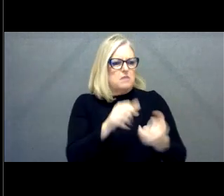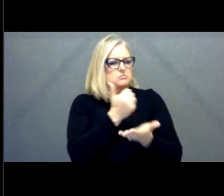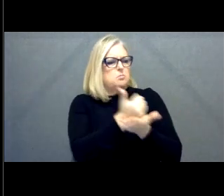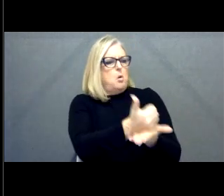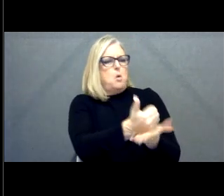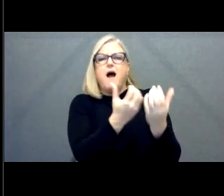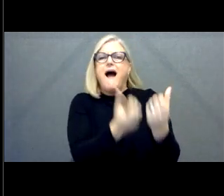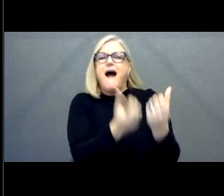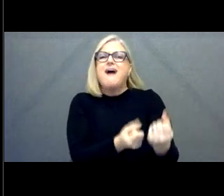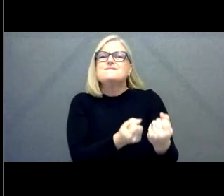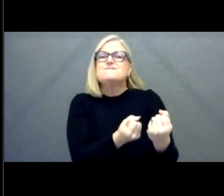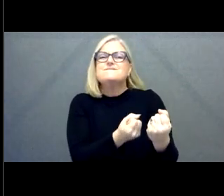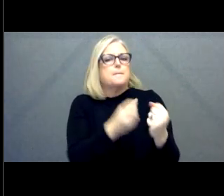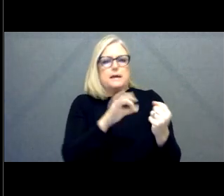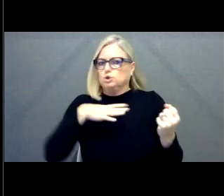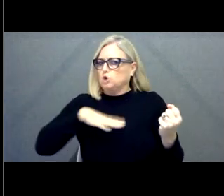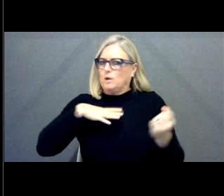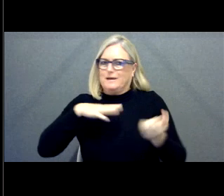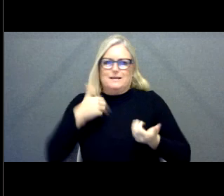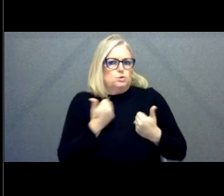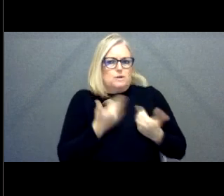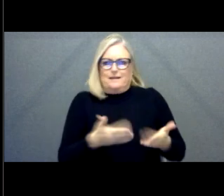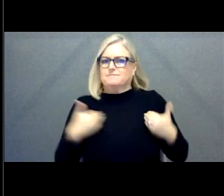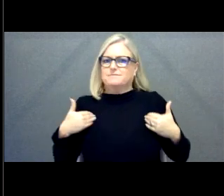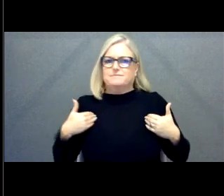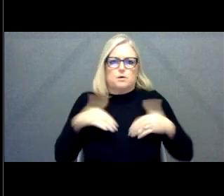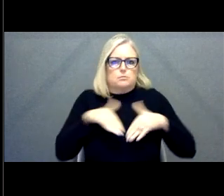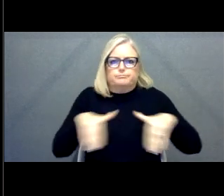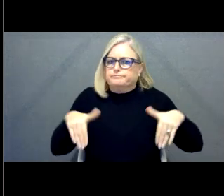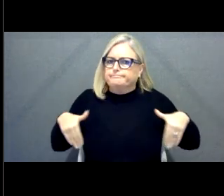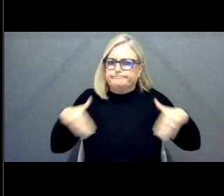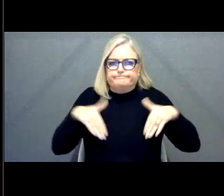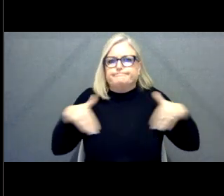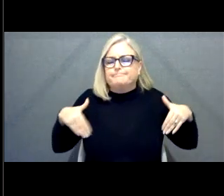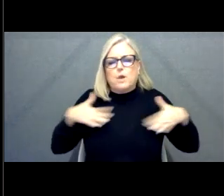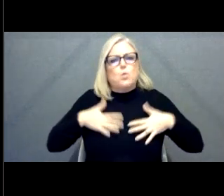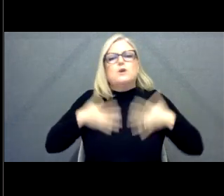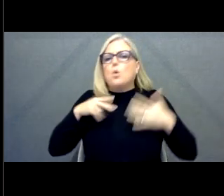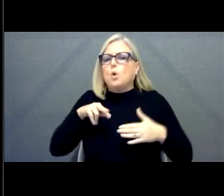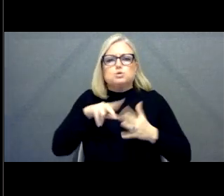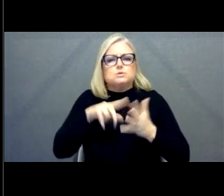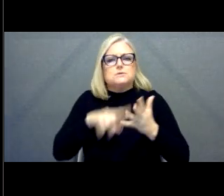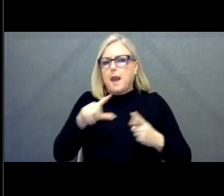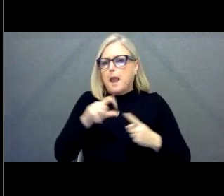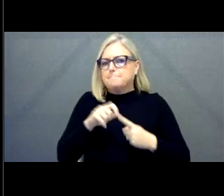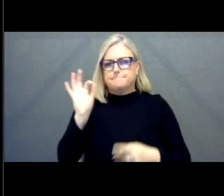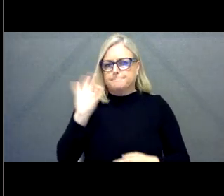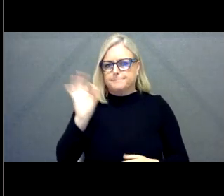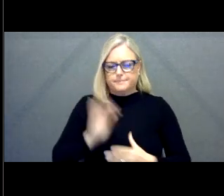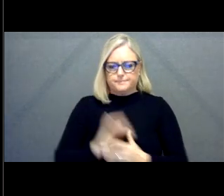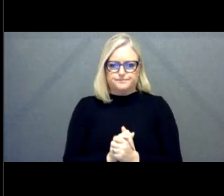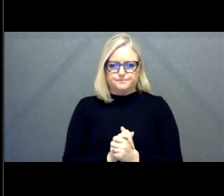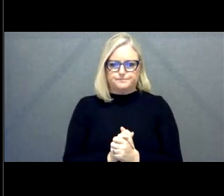referred to so that's where they're aiming to avoid any duplication the um participants must